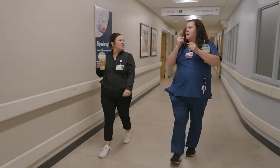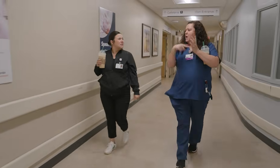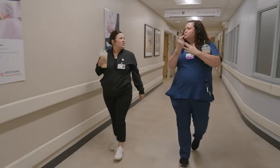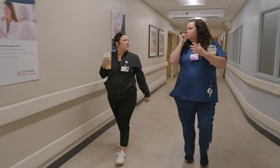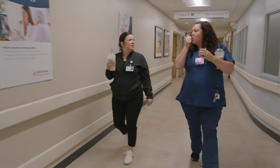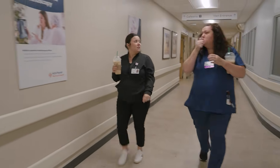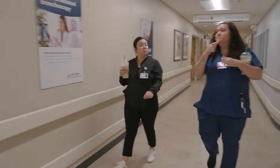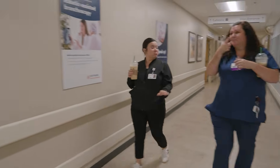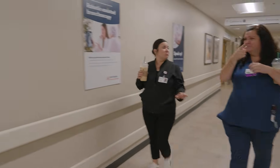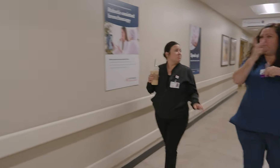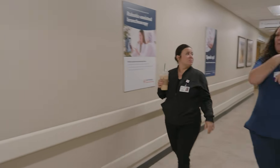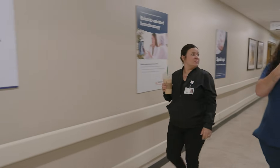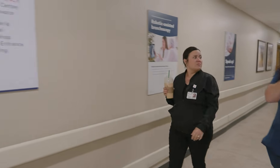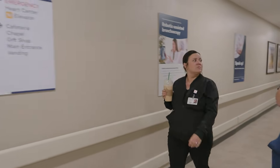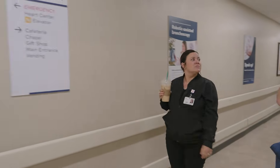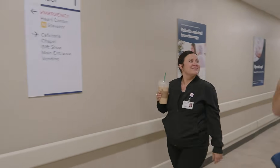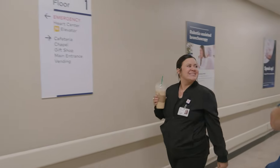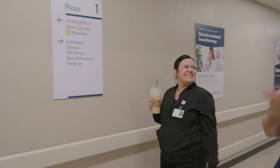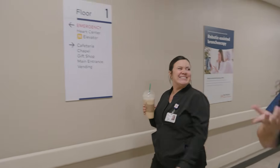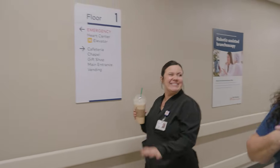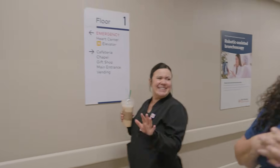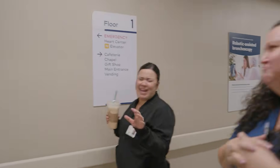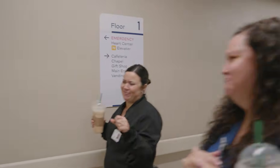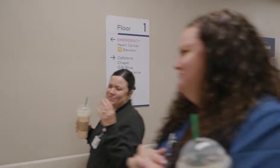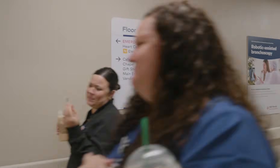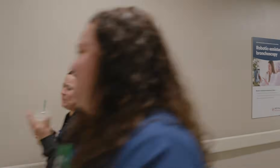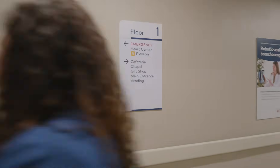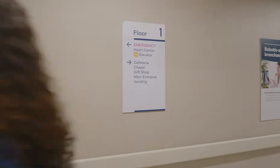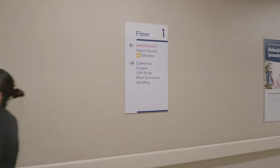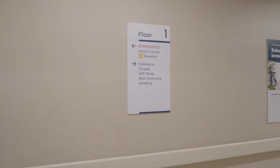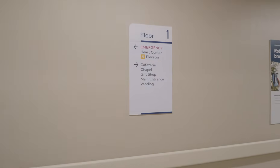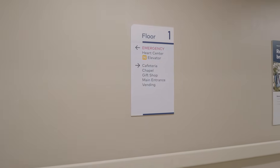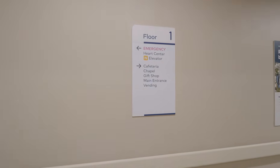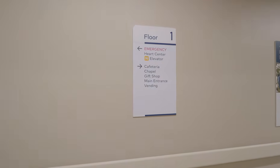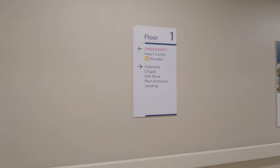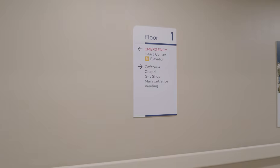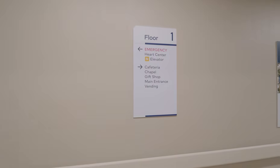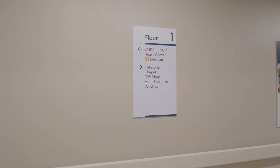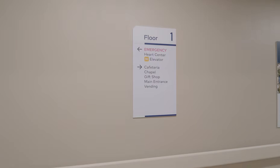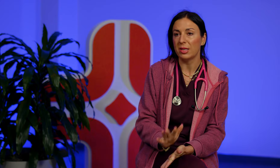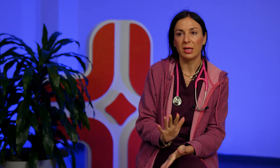We've also had patients that were very fearful about what was happening. And her being there and being a calm presence,